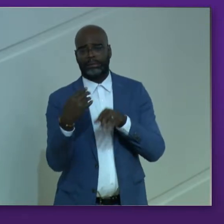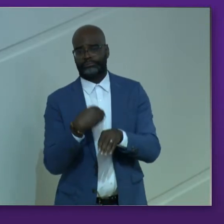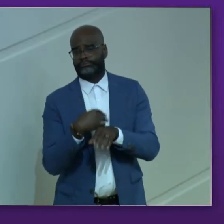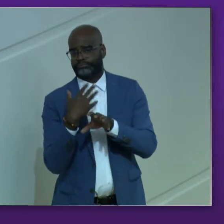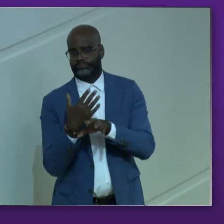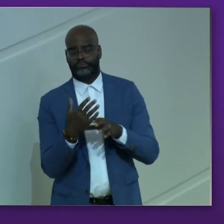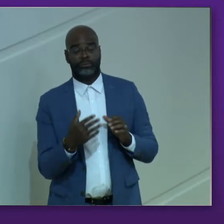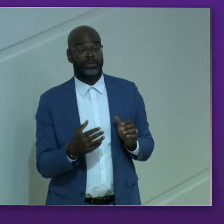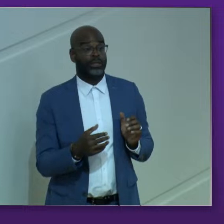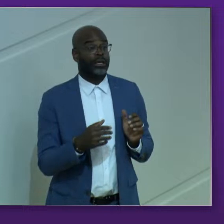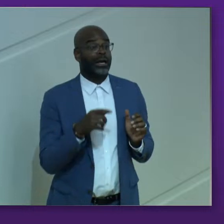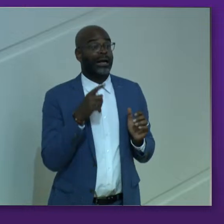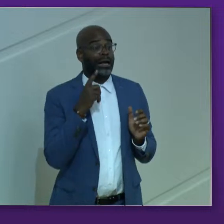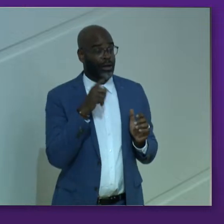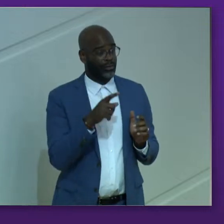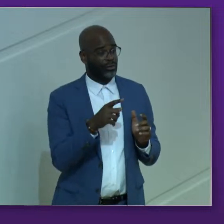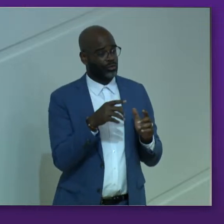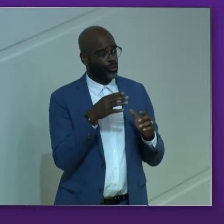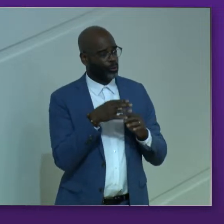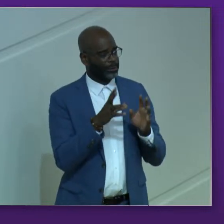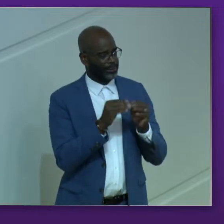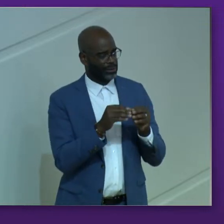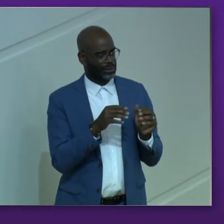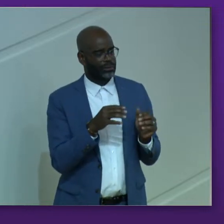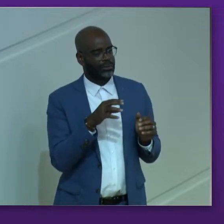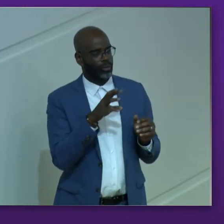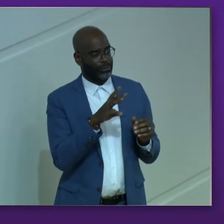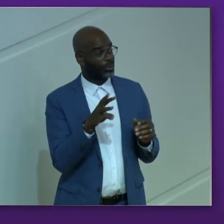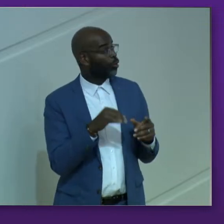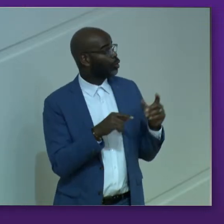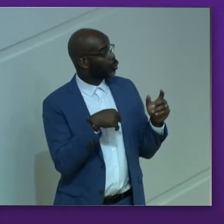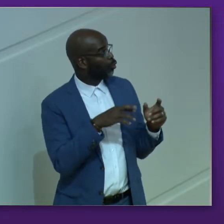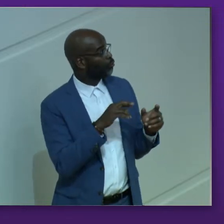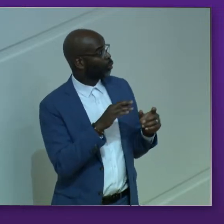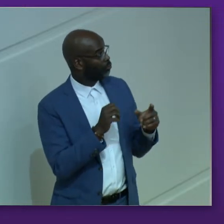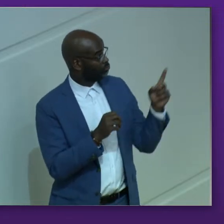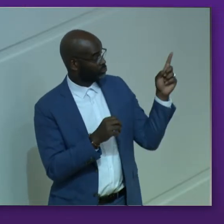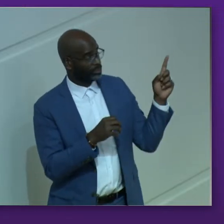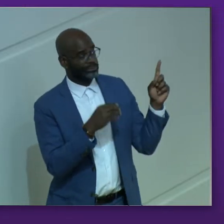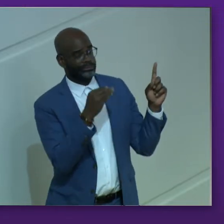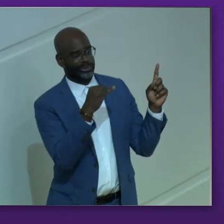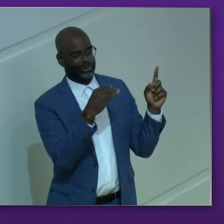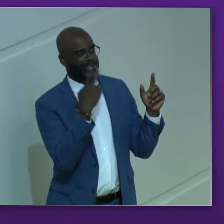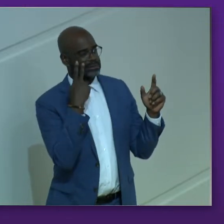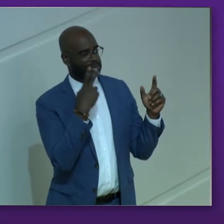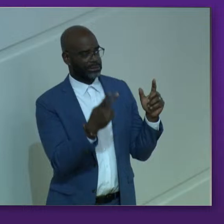THANK YOU ALL FOR JOINING US TODAY. IN PERSON OR VIRTUALLY.